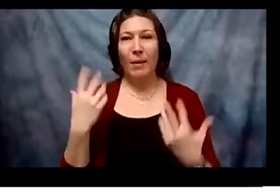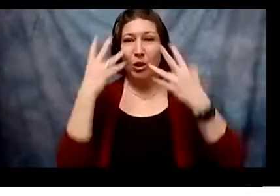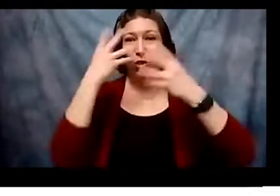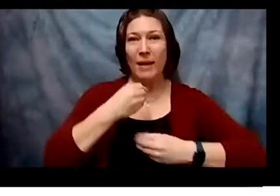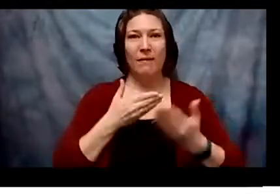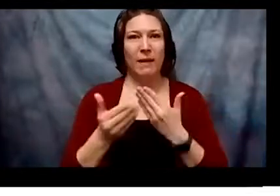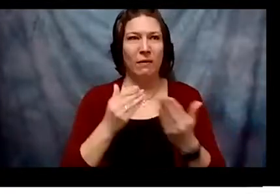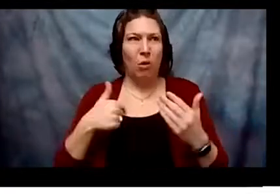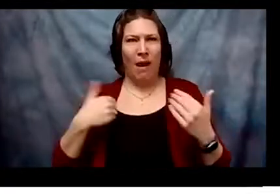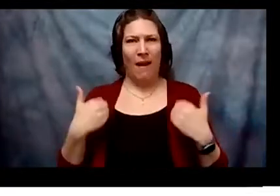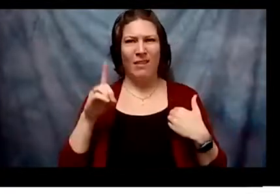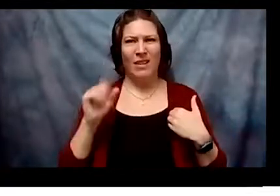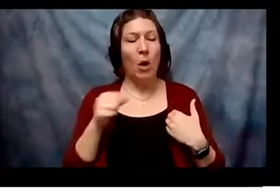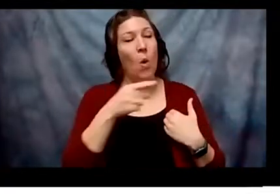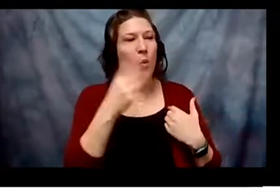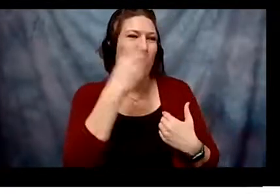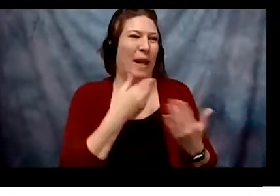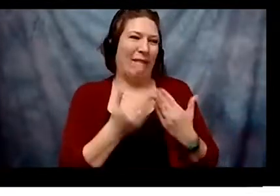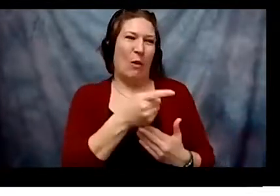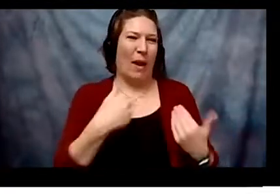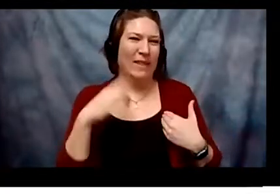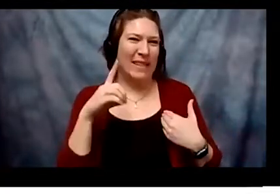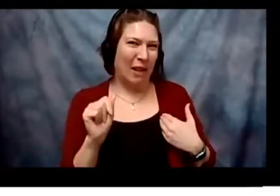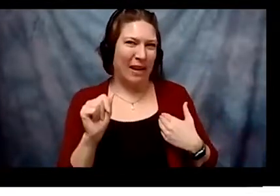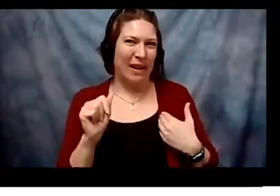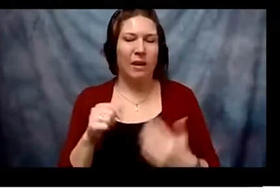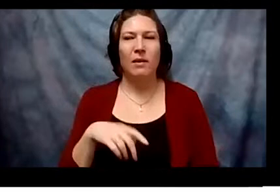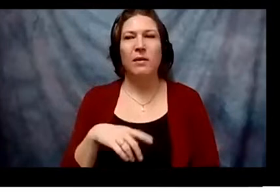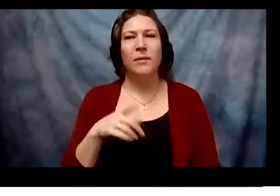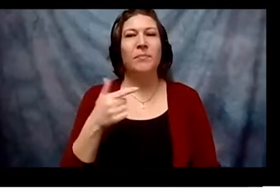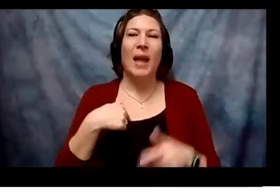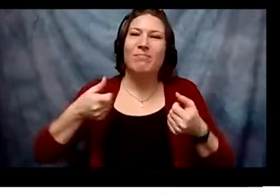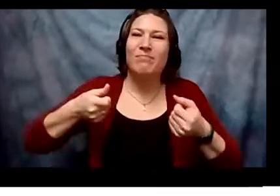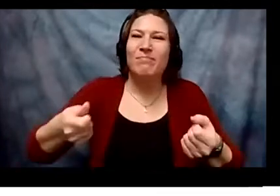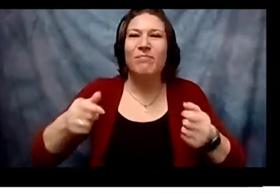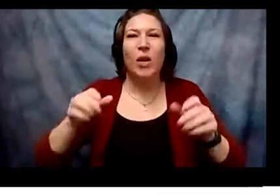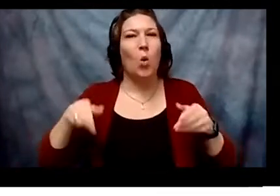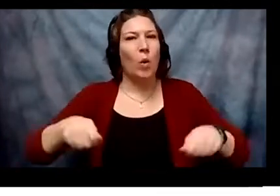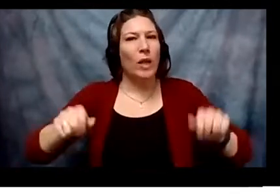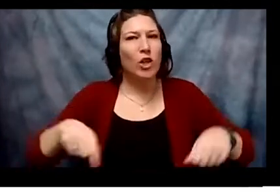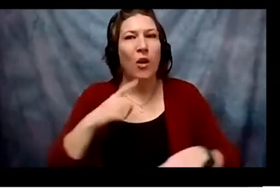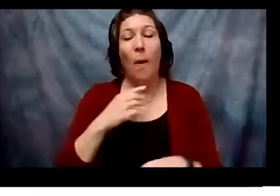a disability. You push my wheelchair or pet my service dog without